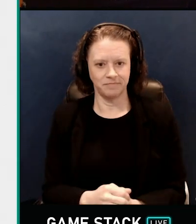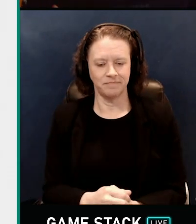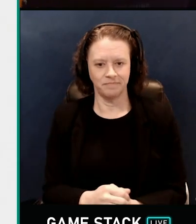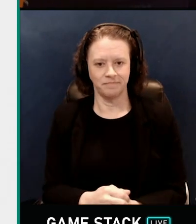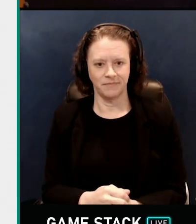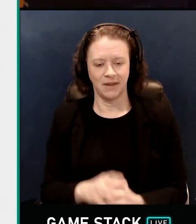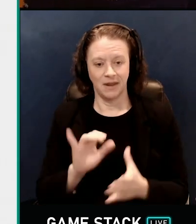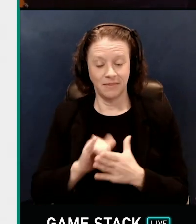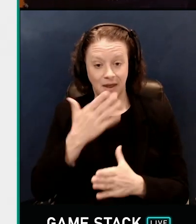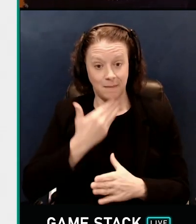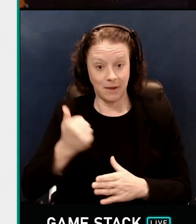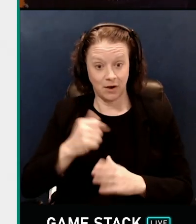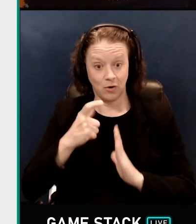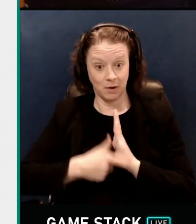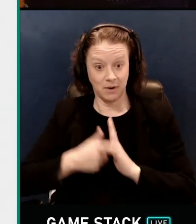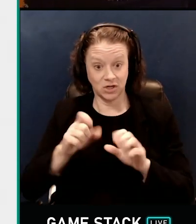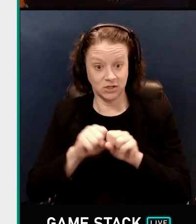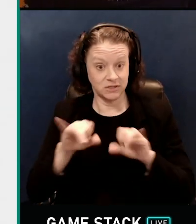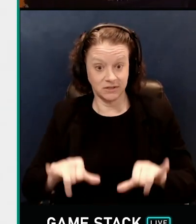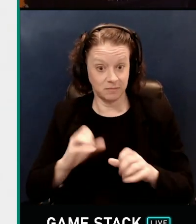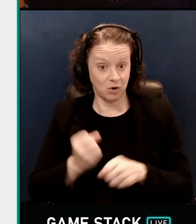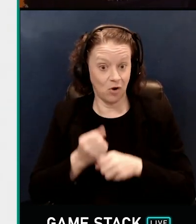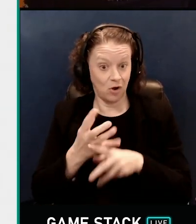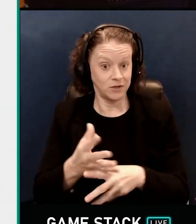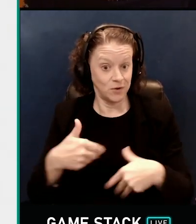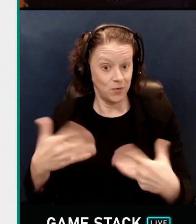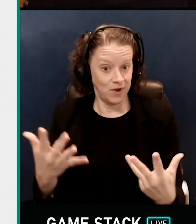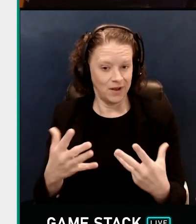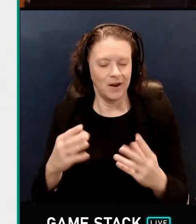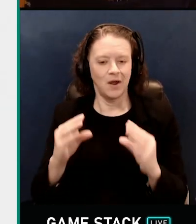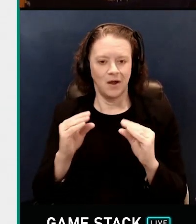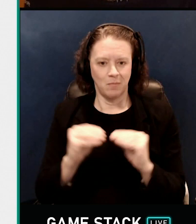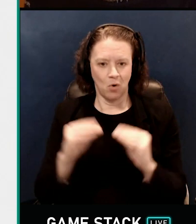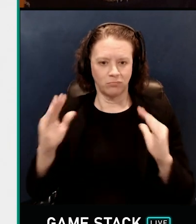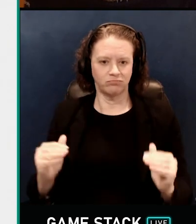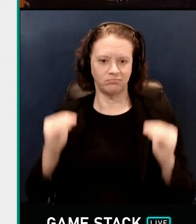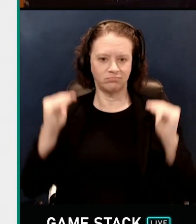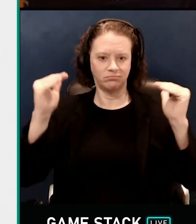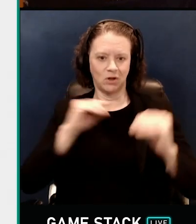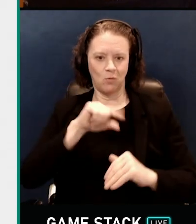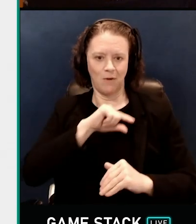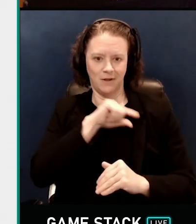This better automation system leads to a higher quality game